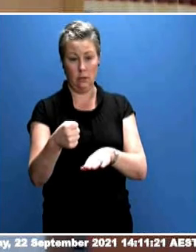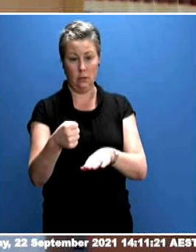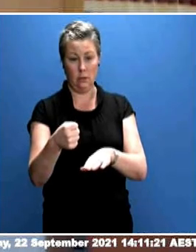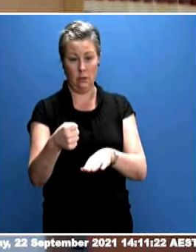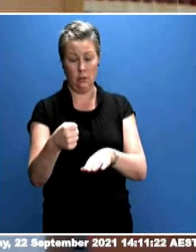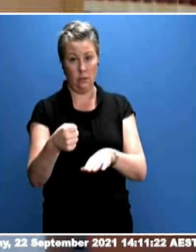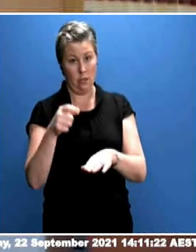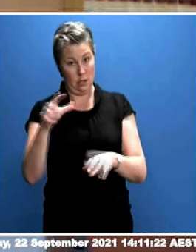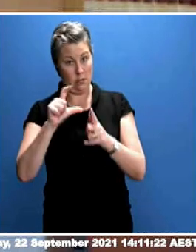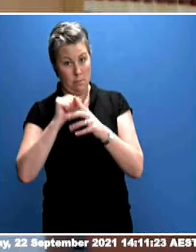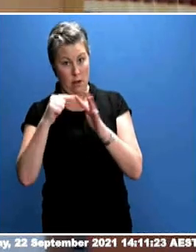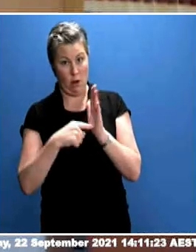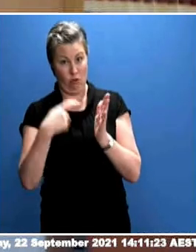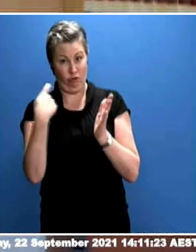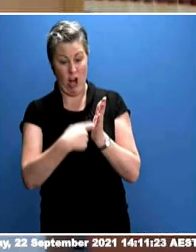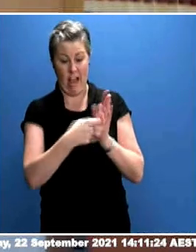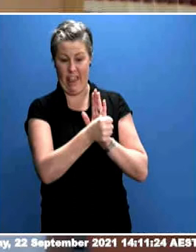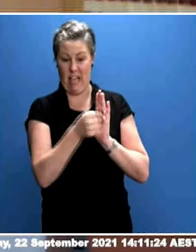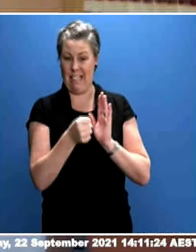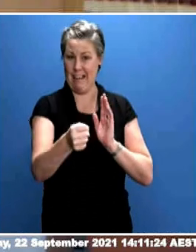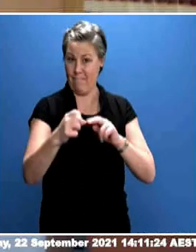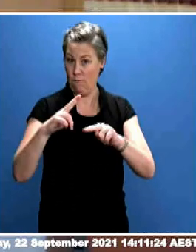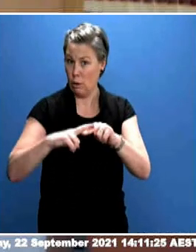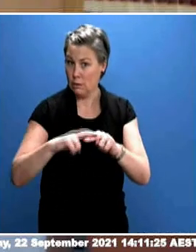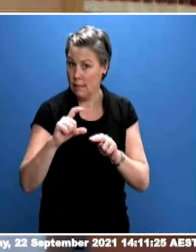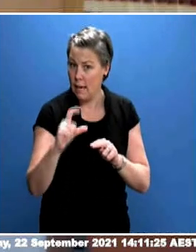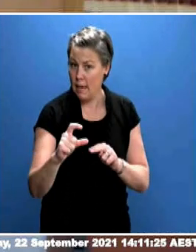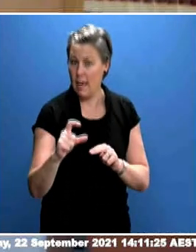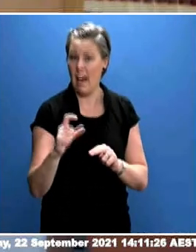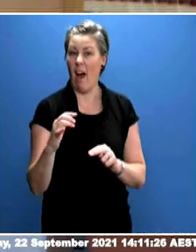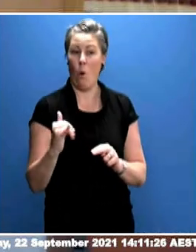that child placed with foster carers, or is the Department neutral? Or what?